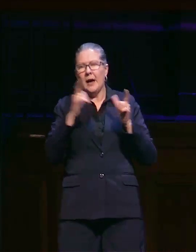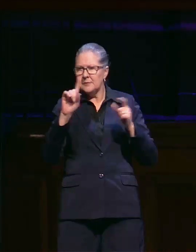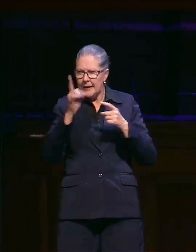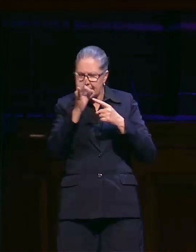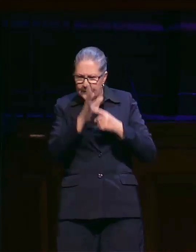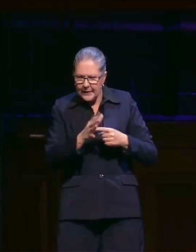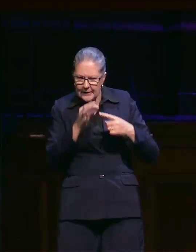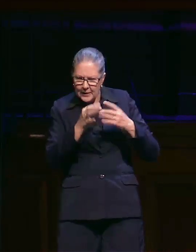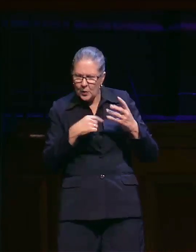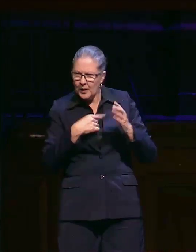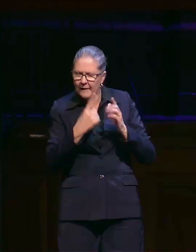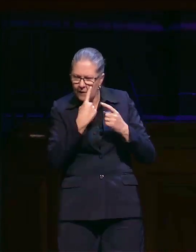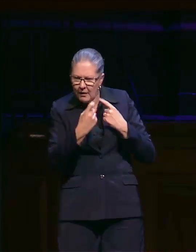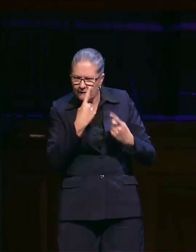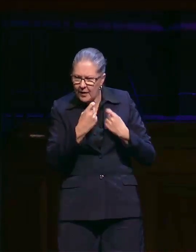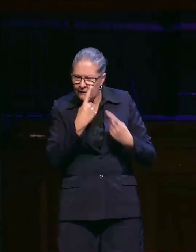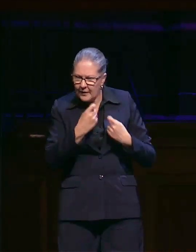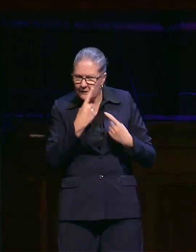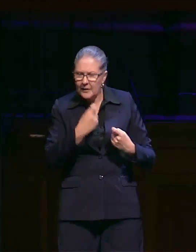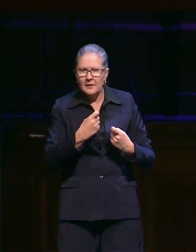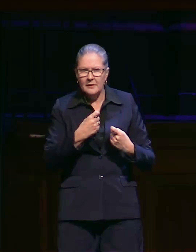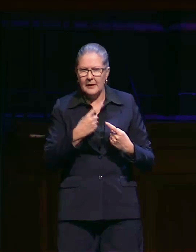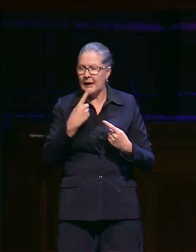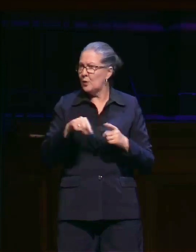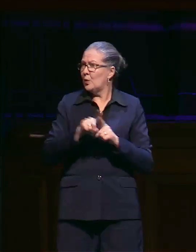early stages of your ongoing independent review of the Australian public service